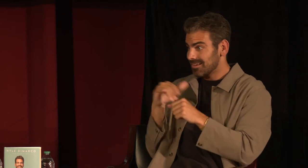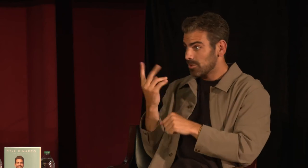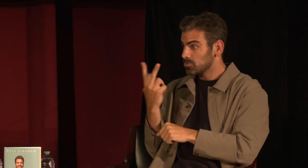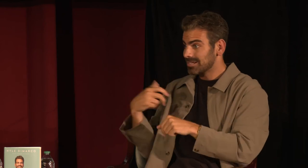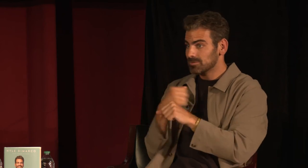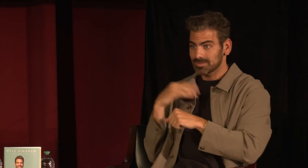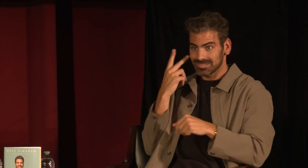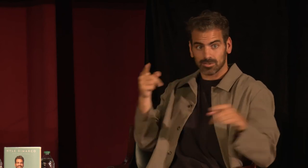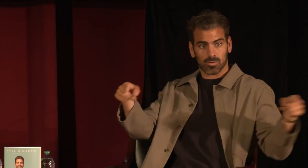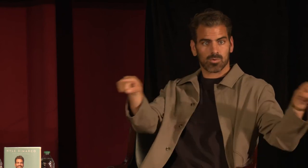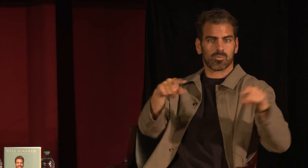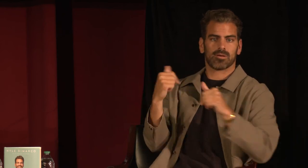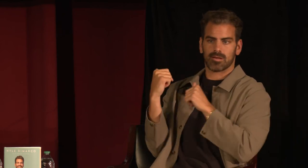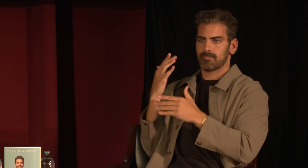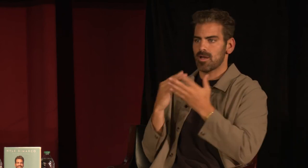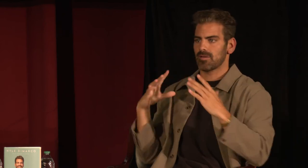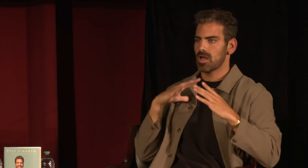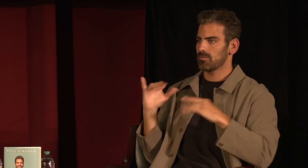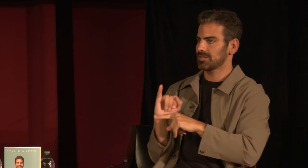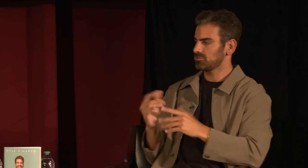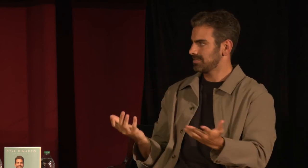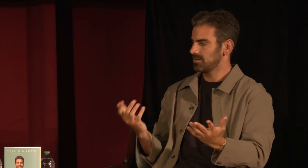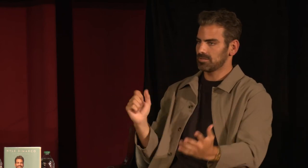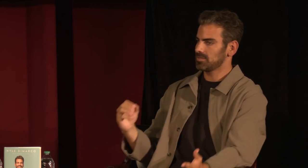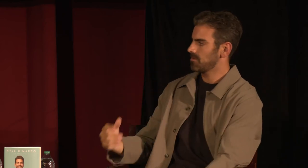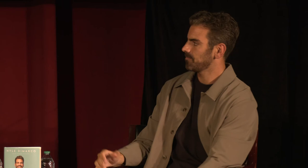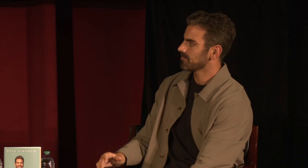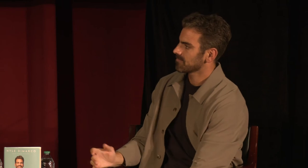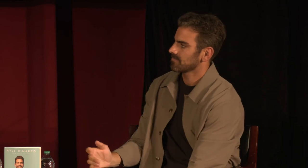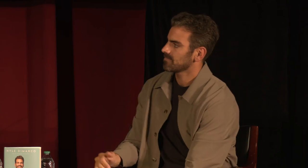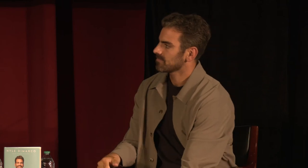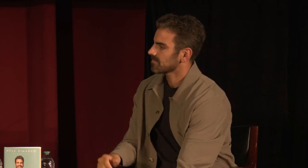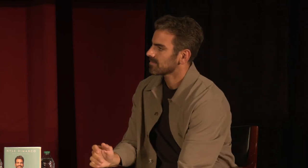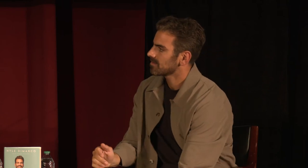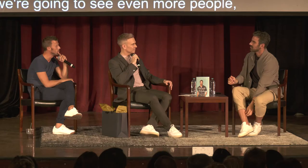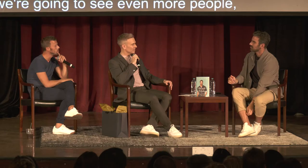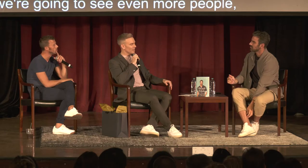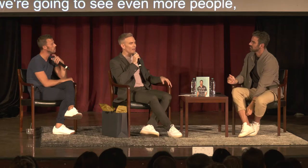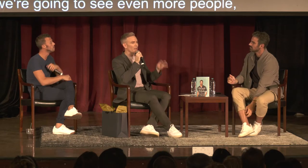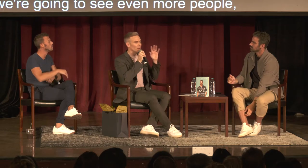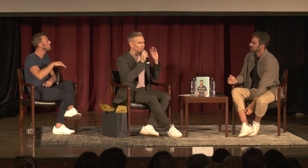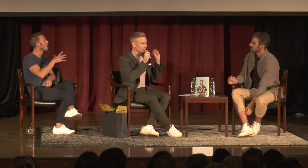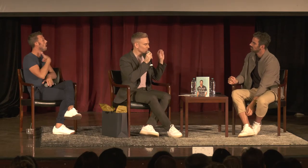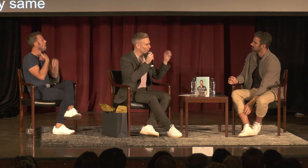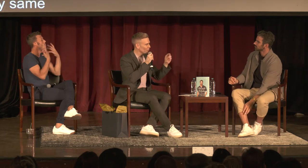And hopefully in two or three years, we're going to see even more people, perhaps from this very same audience in Hollywood. I wanted to just before,